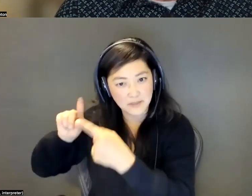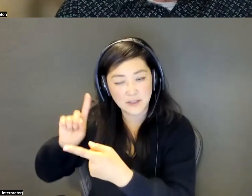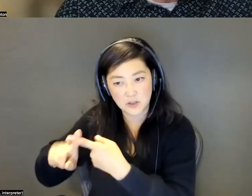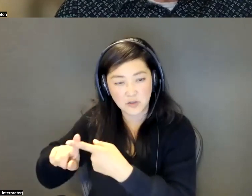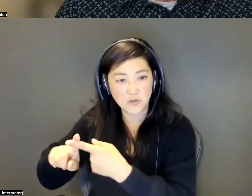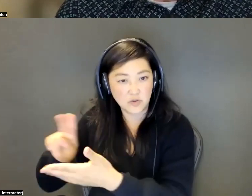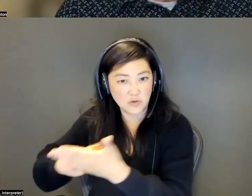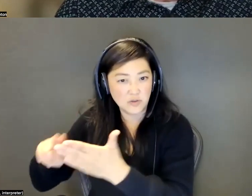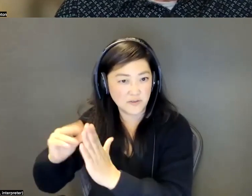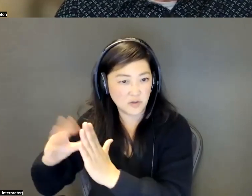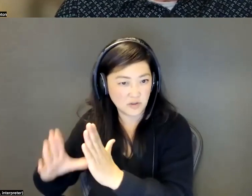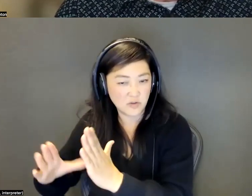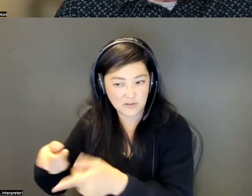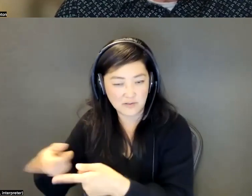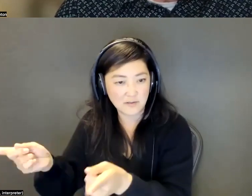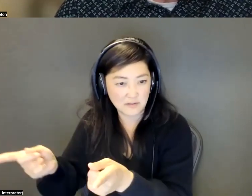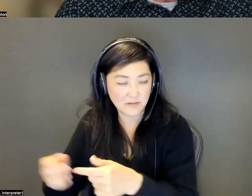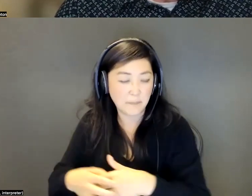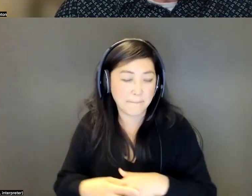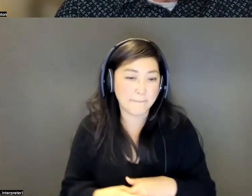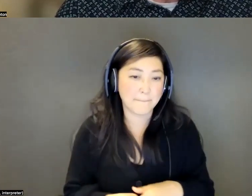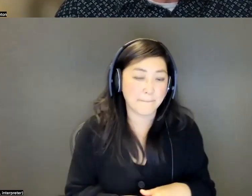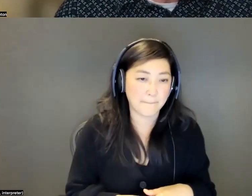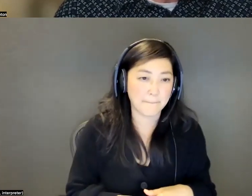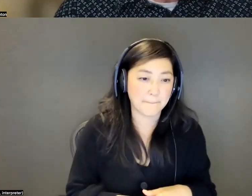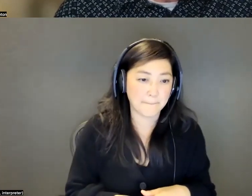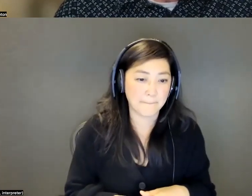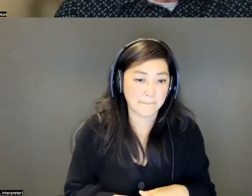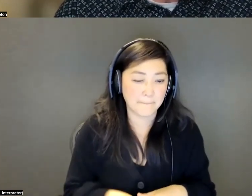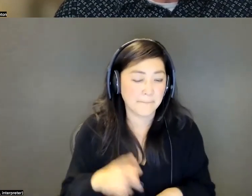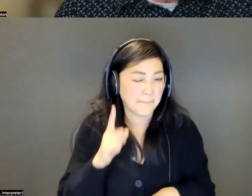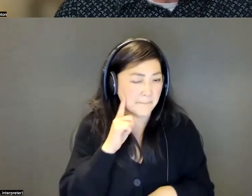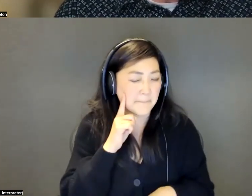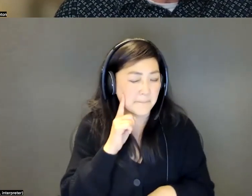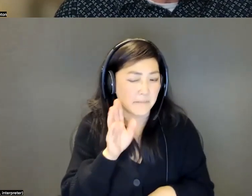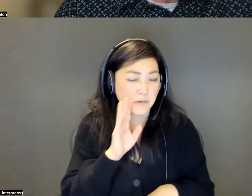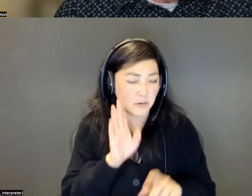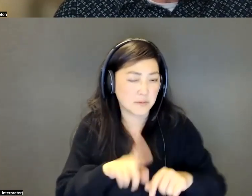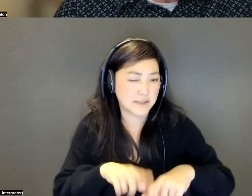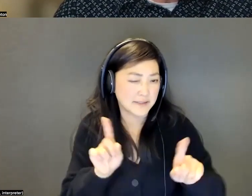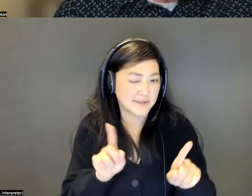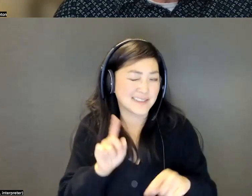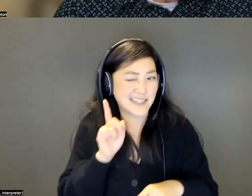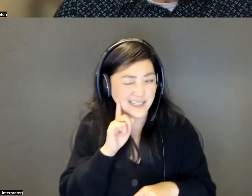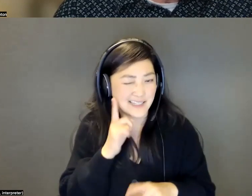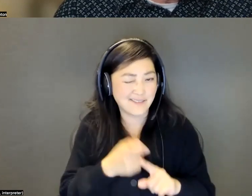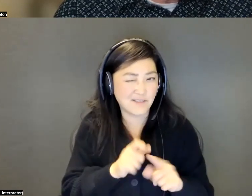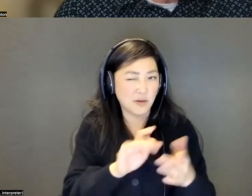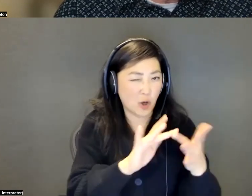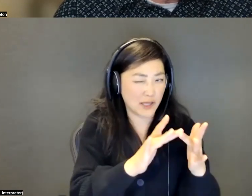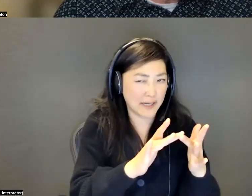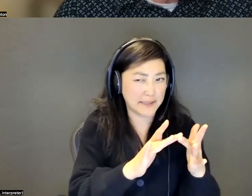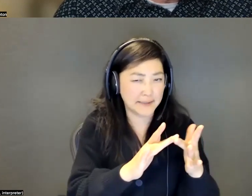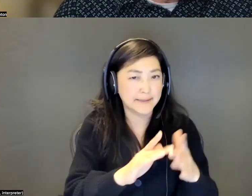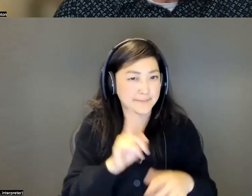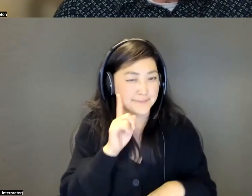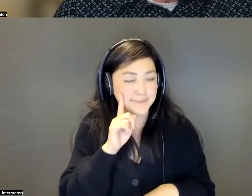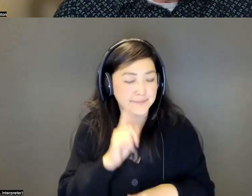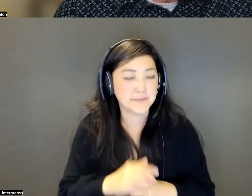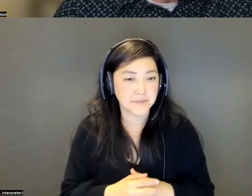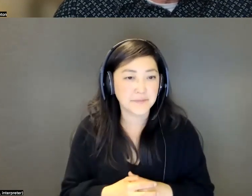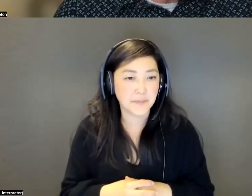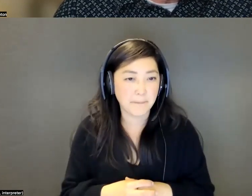I think it's gonna be quite different, would be my guess to the online categories. Whether that's